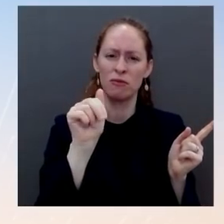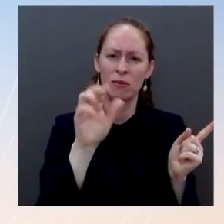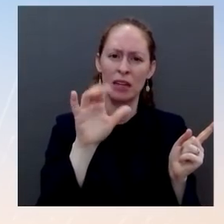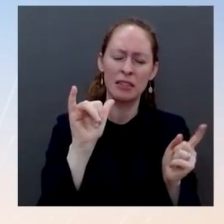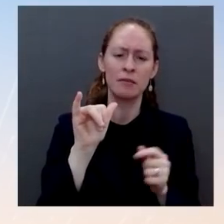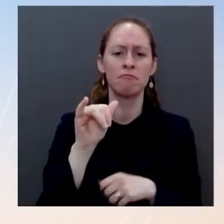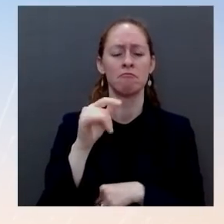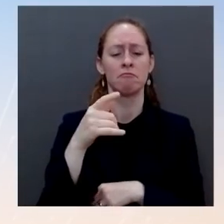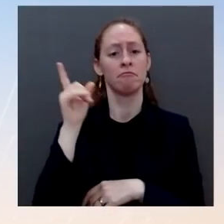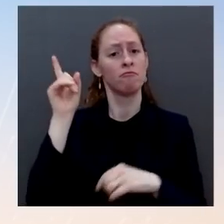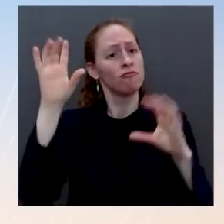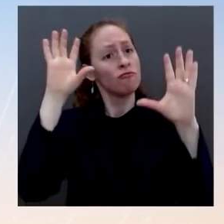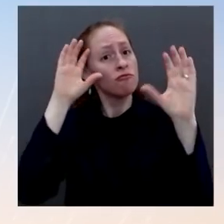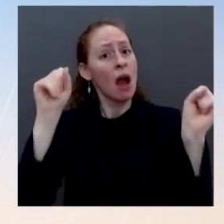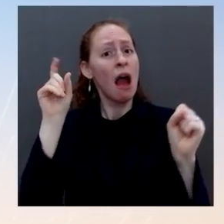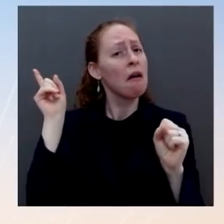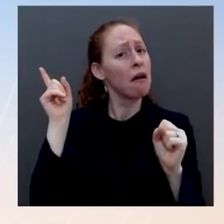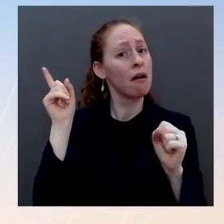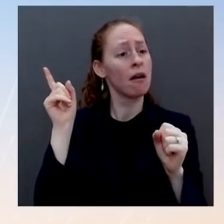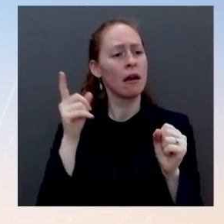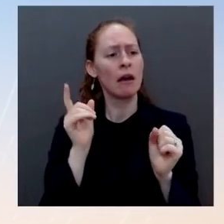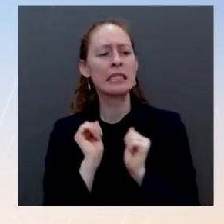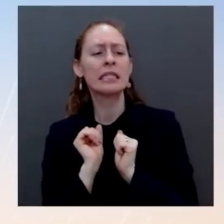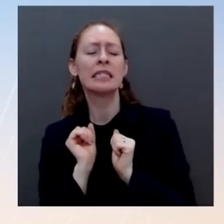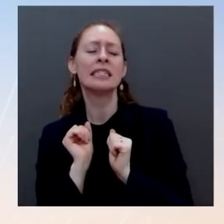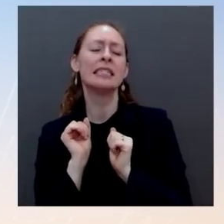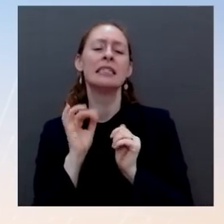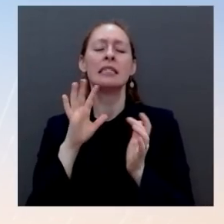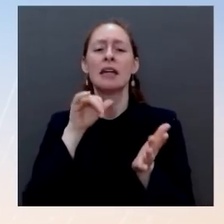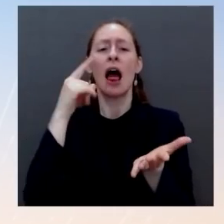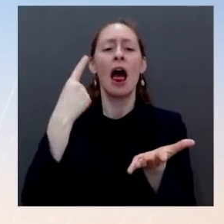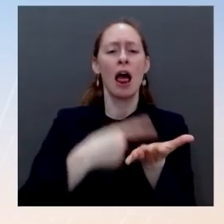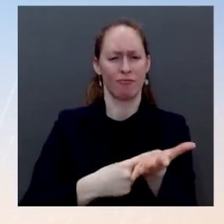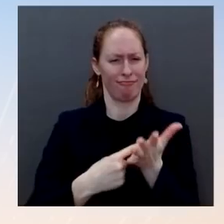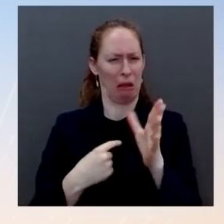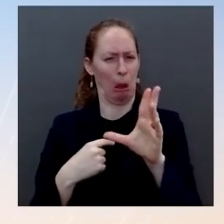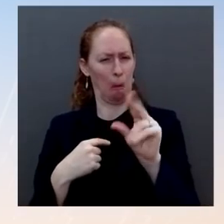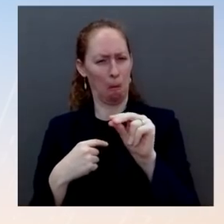was a threat to democracy, posed a threat to democracy throughout the course of his presidency --